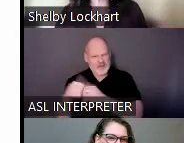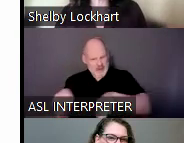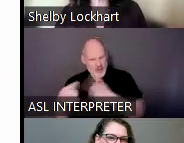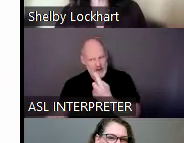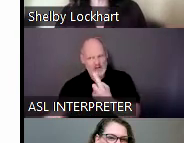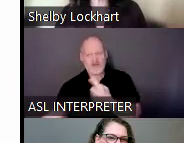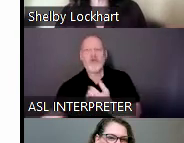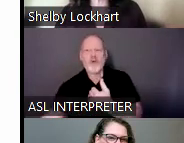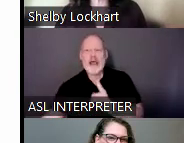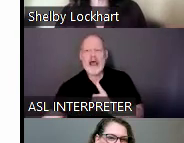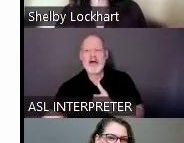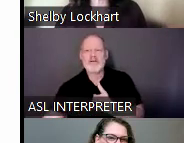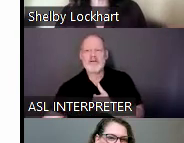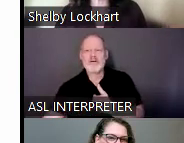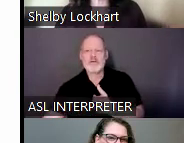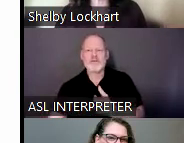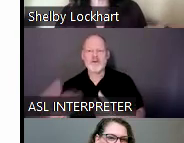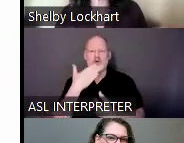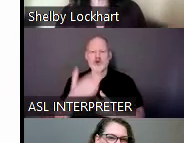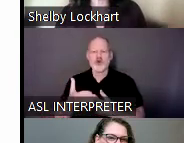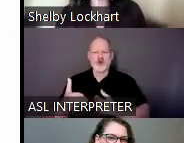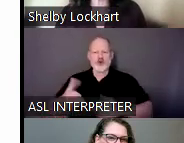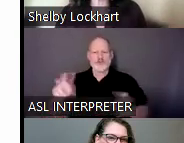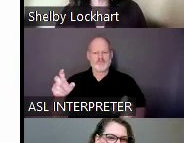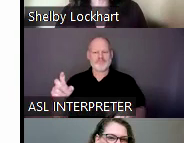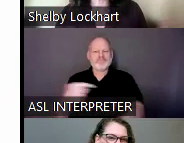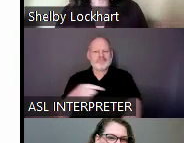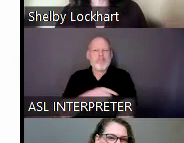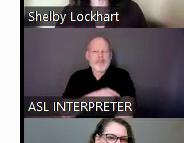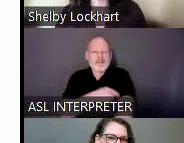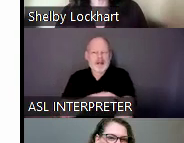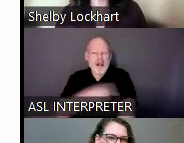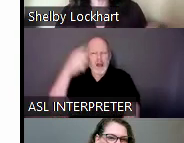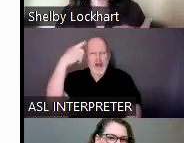have a really good muscle memory there. If that's not in place in your school or your district,